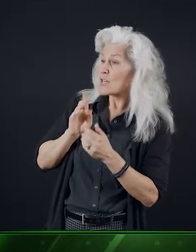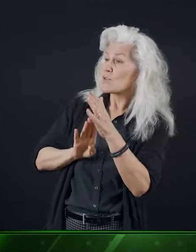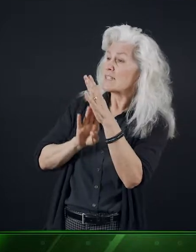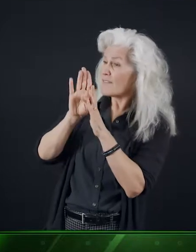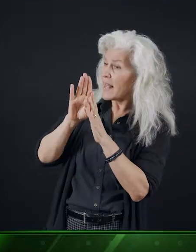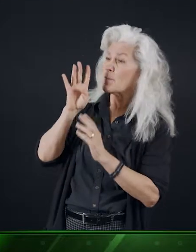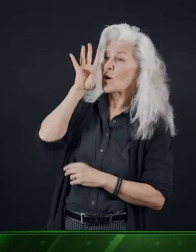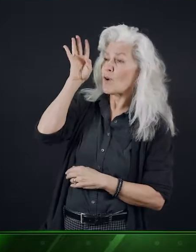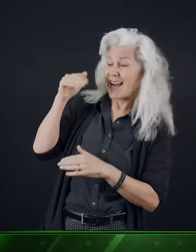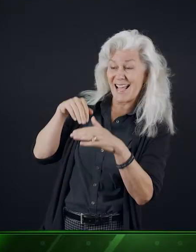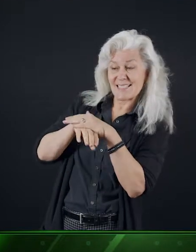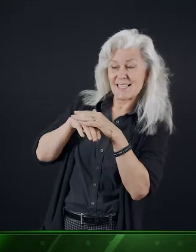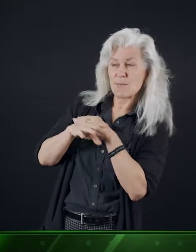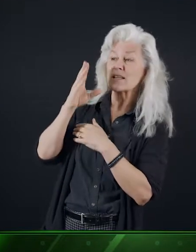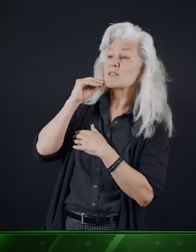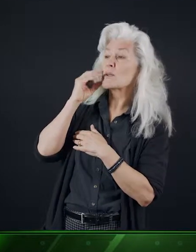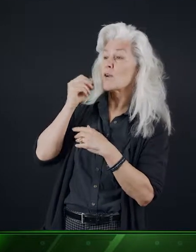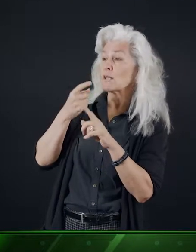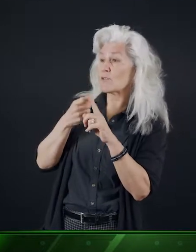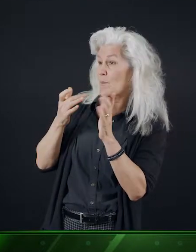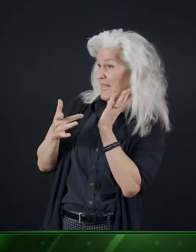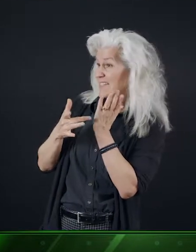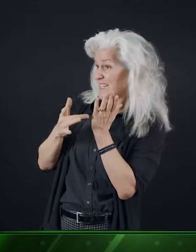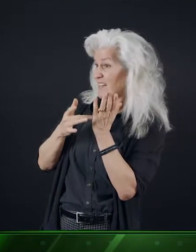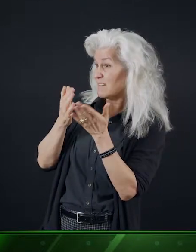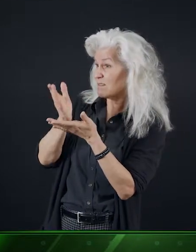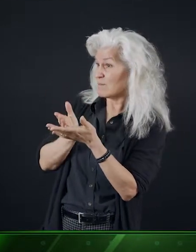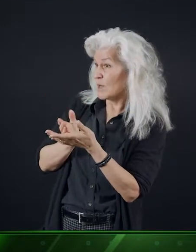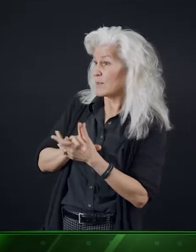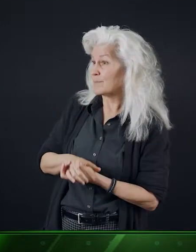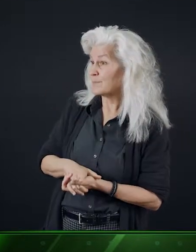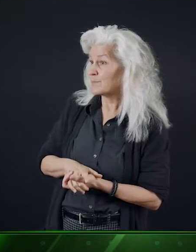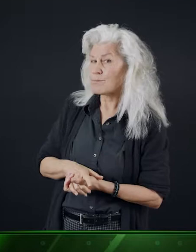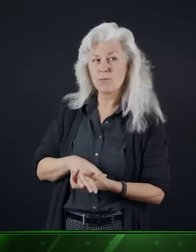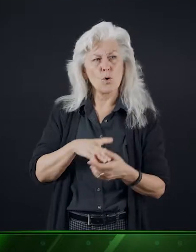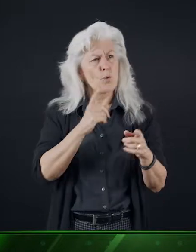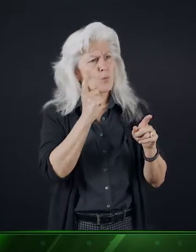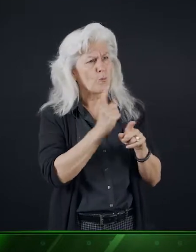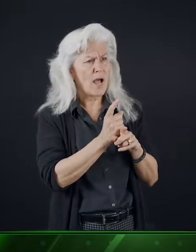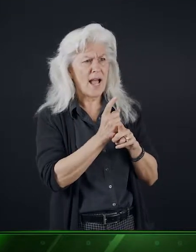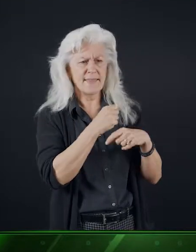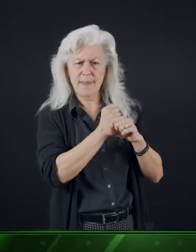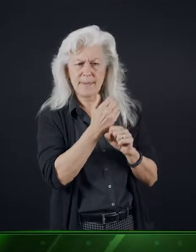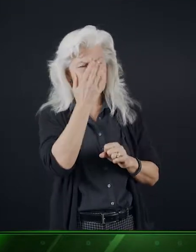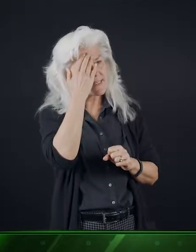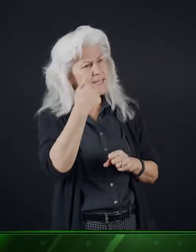and create accessible experiences from the technical side of things. Right, that totally makes sense to me.